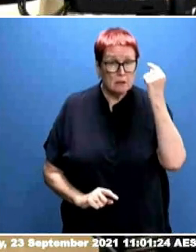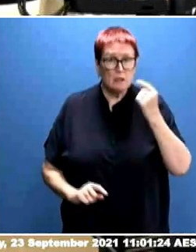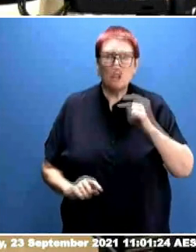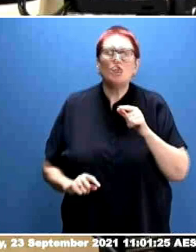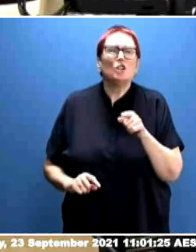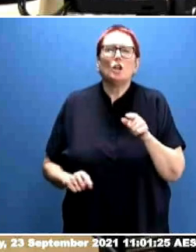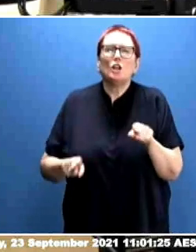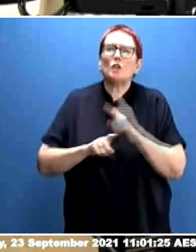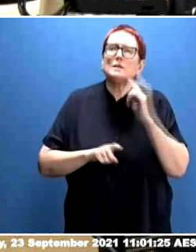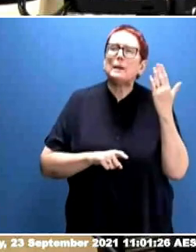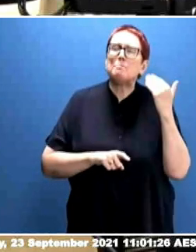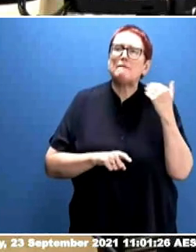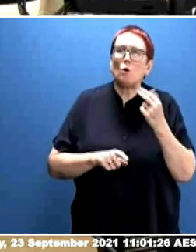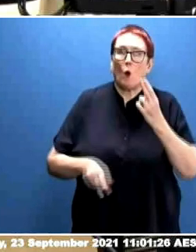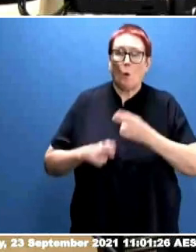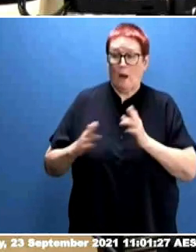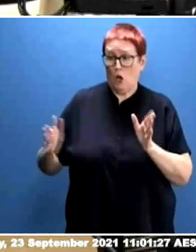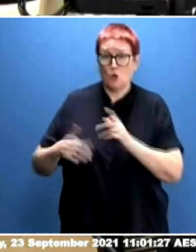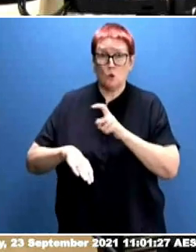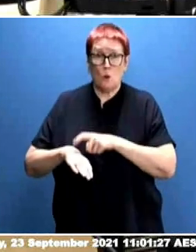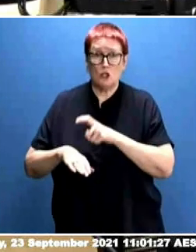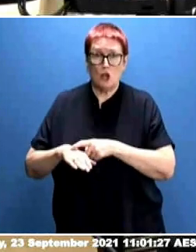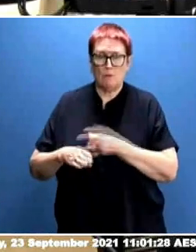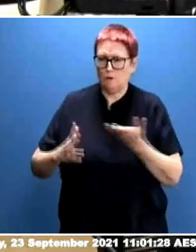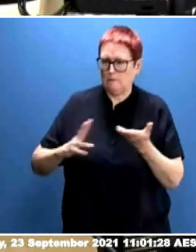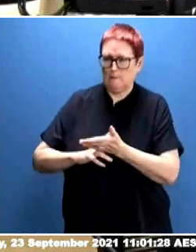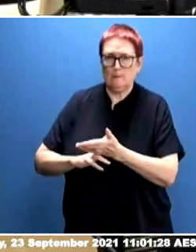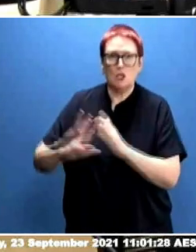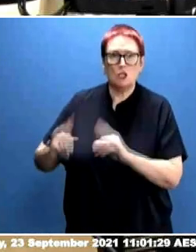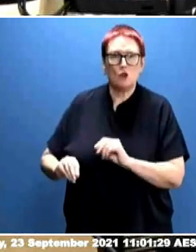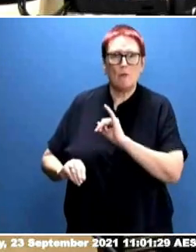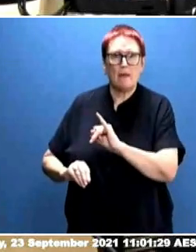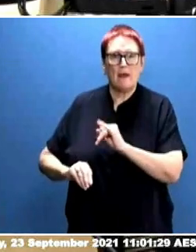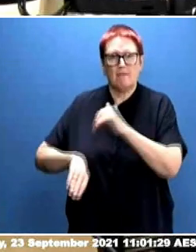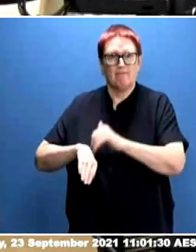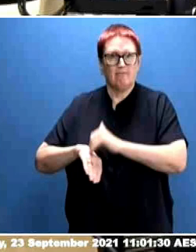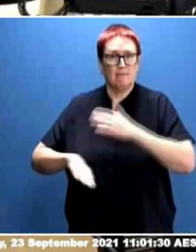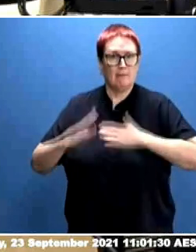stabilising, getting that minimum level of understanding and knowledge